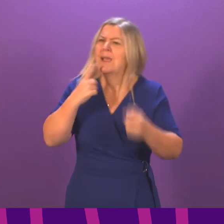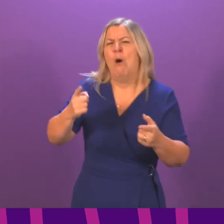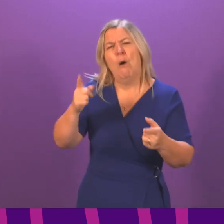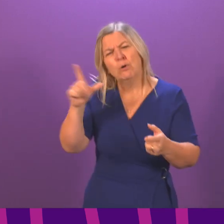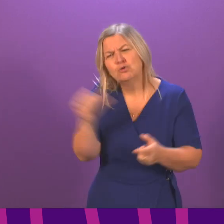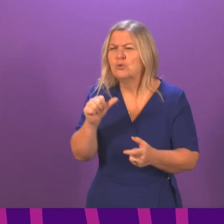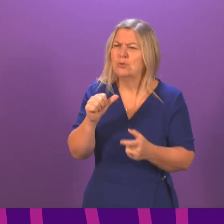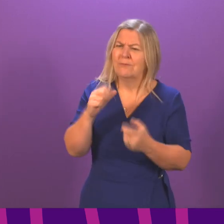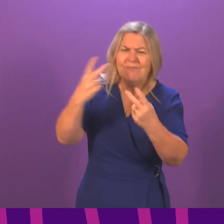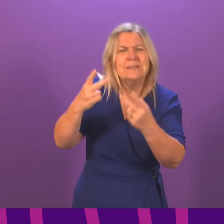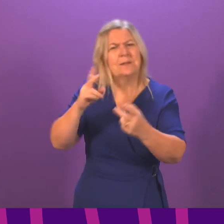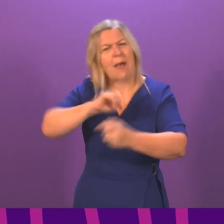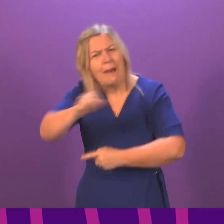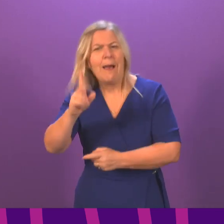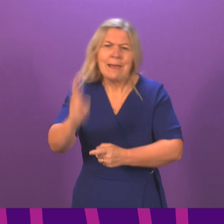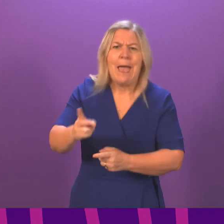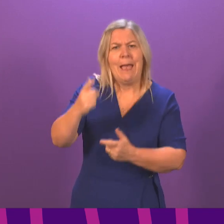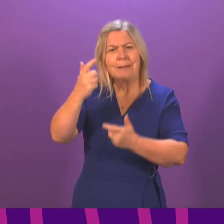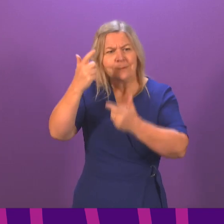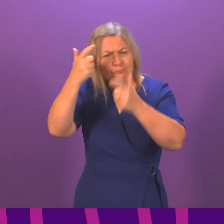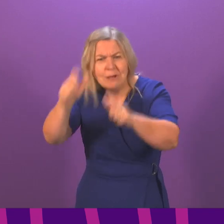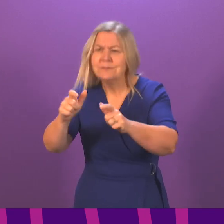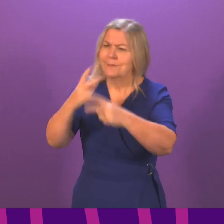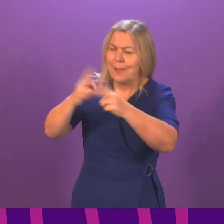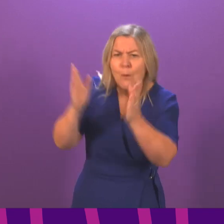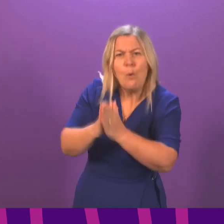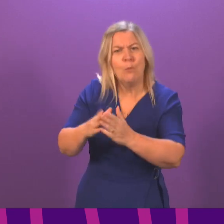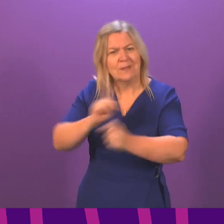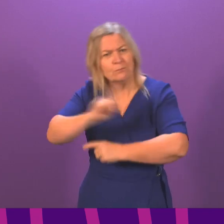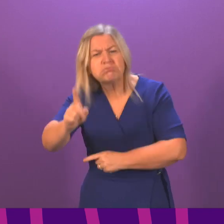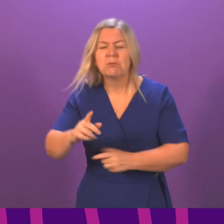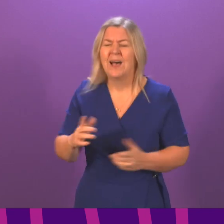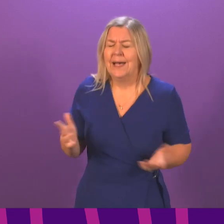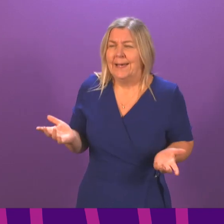they are often the same people who, rightly—and this is also not a criticism—raise issues